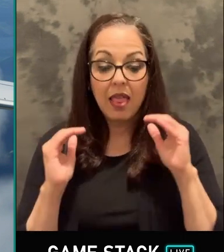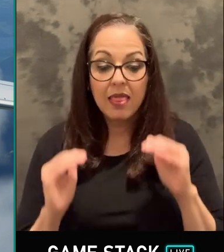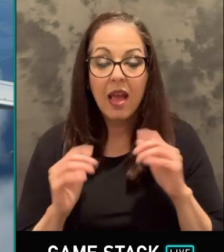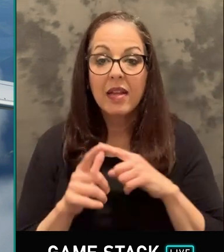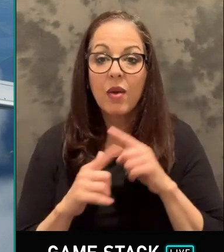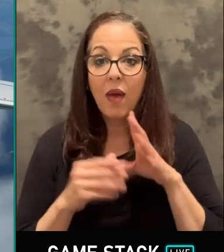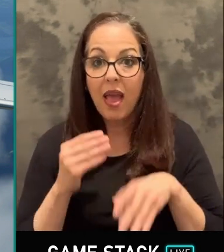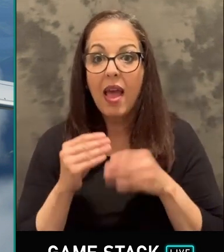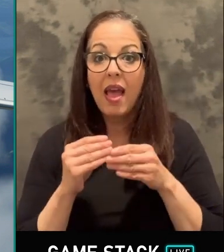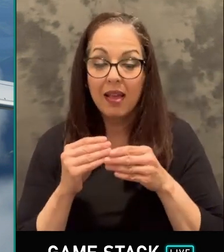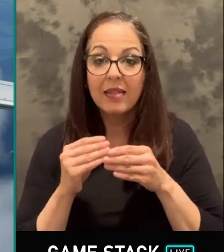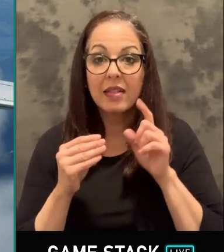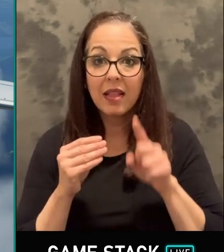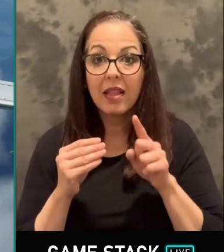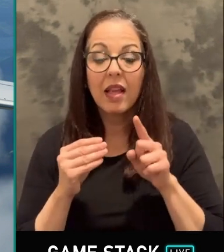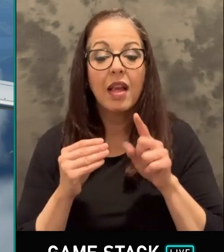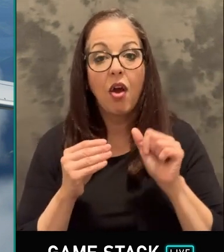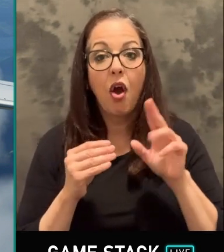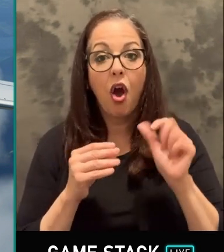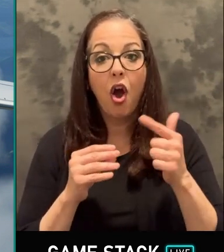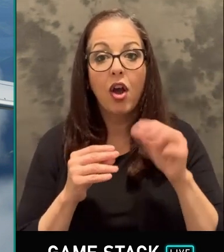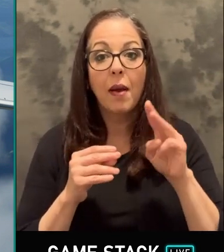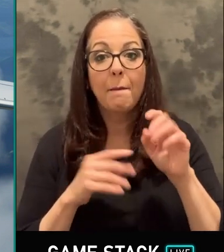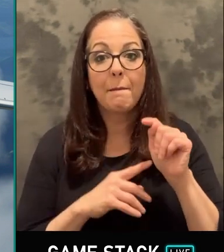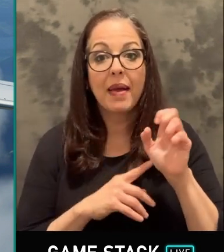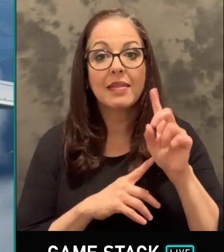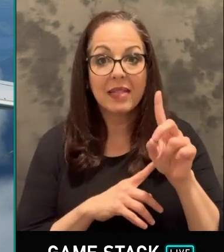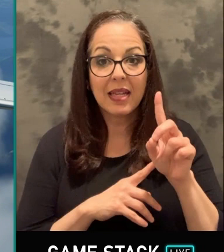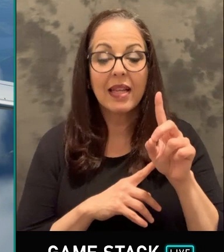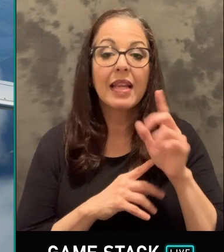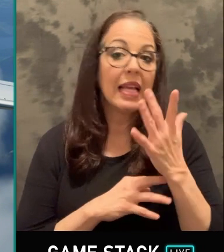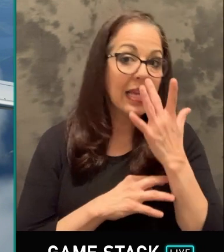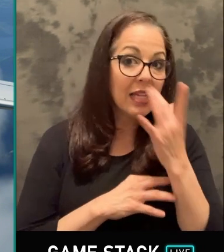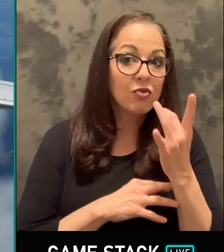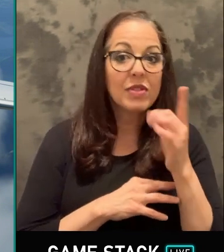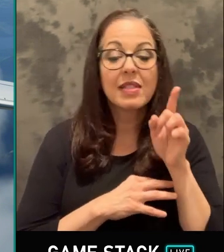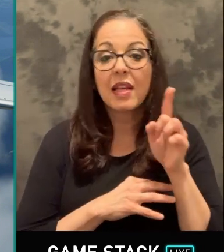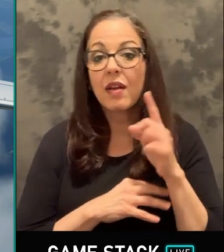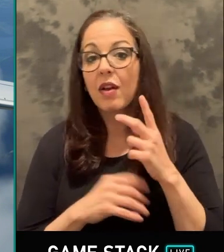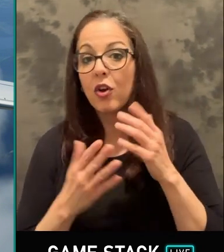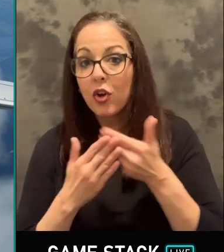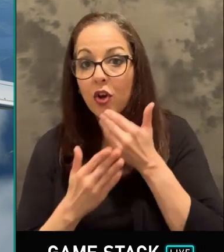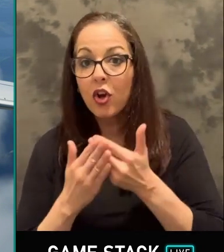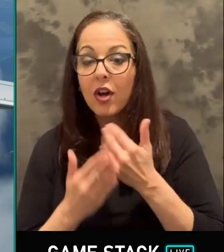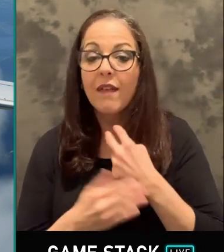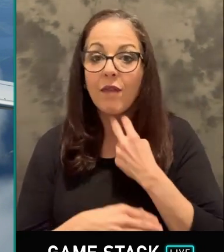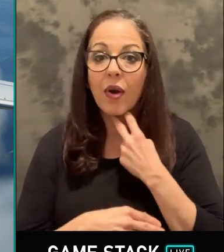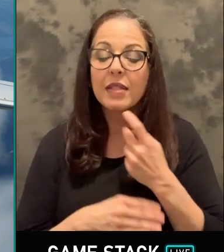There were really interesting and providing good voice turn, but the main problem was flexibility.